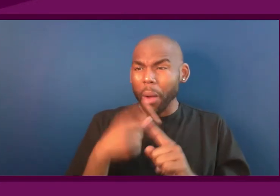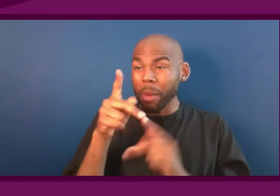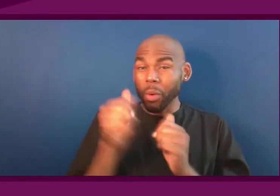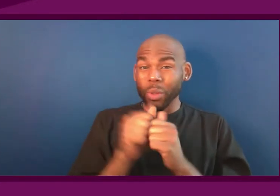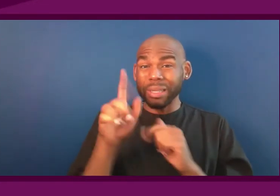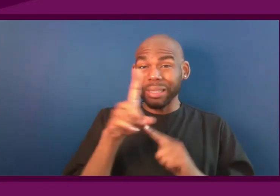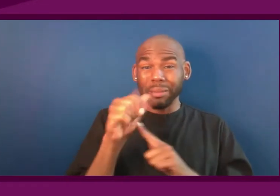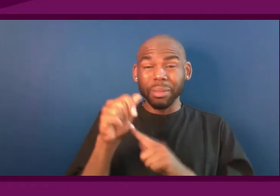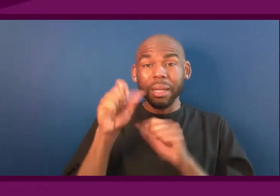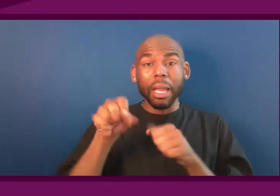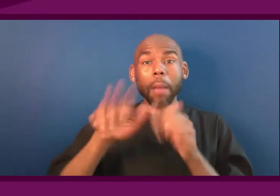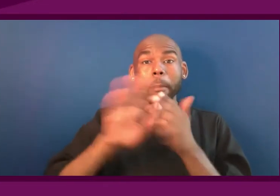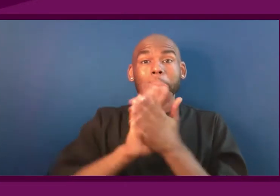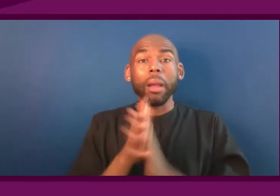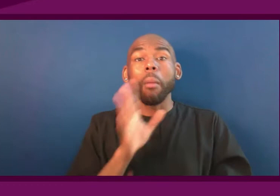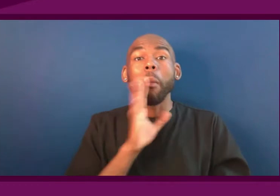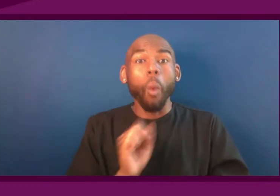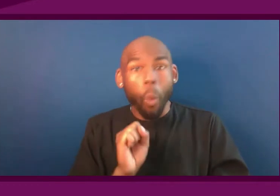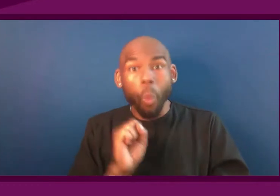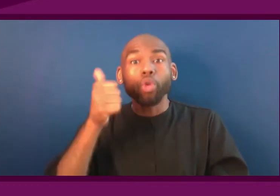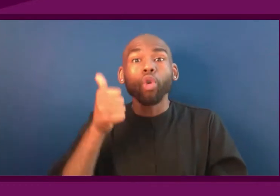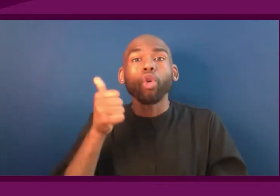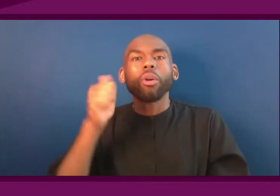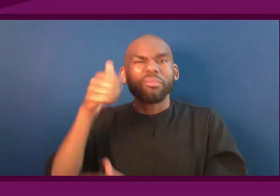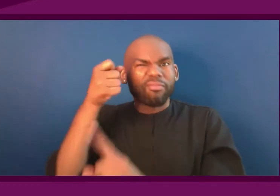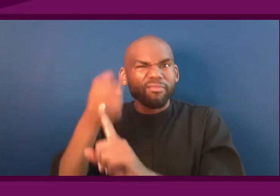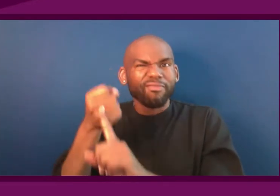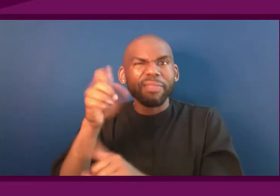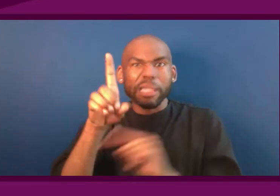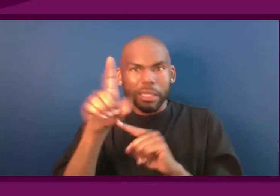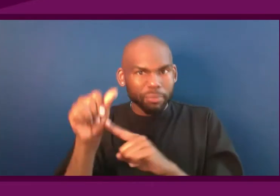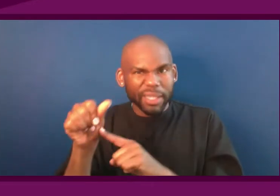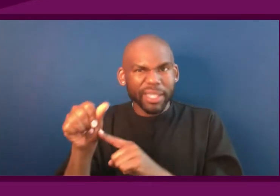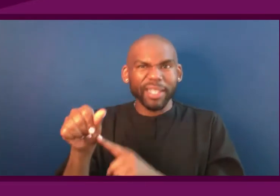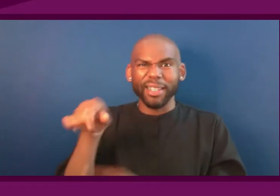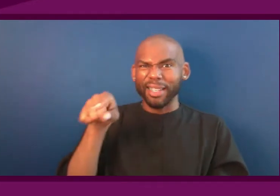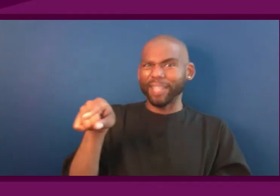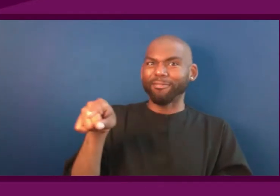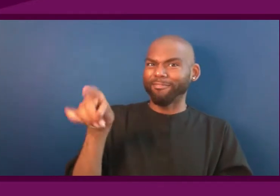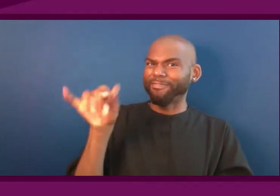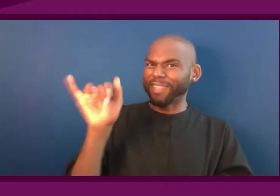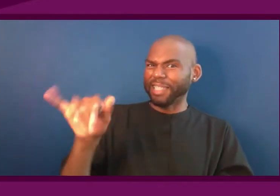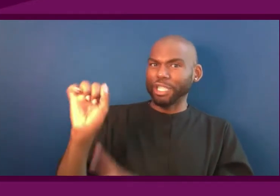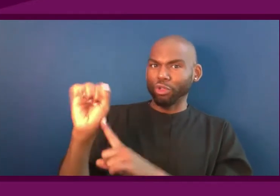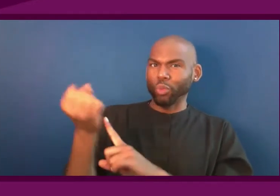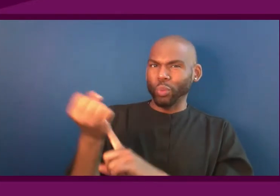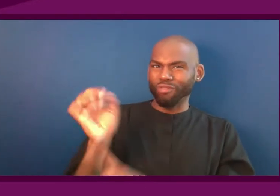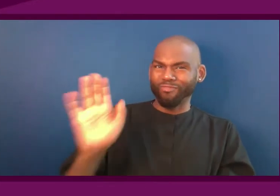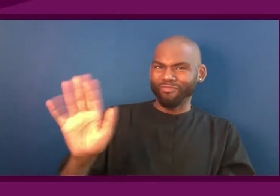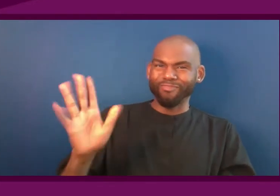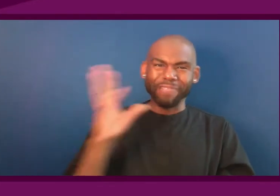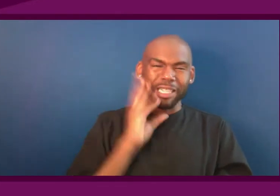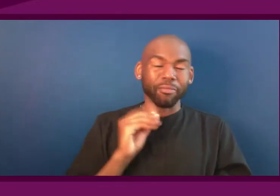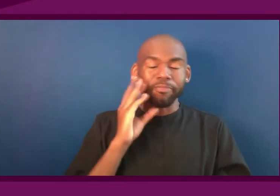the way forward for each other. So, but thank you for asking. But Ashley, how are you doing? Ashley Inkumsah: Well, thank you for asking me.